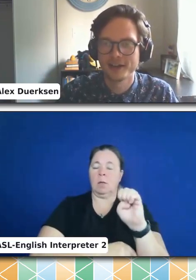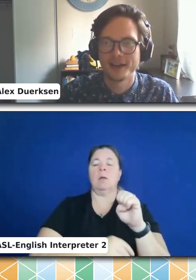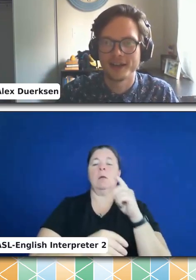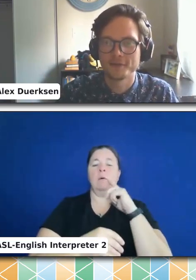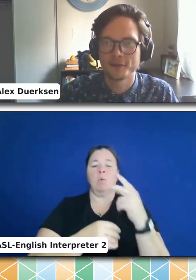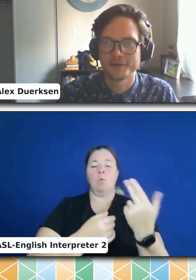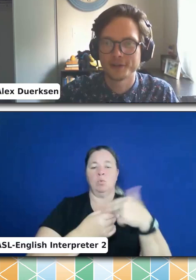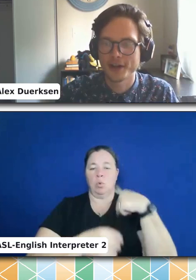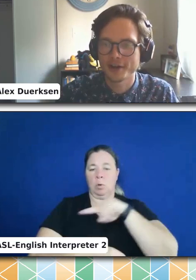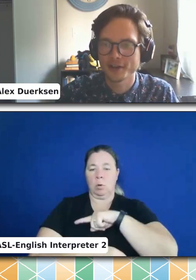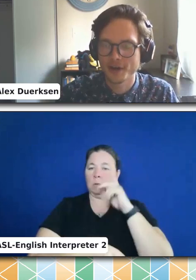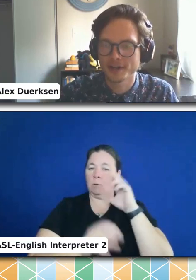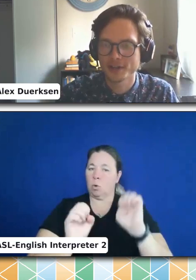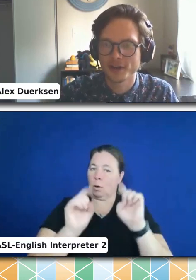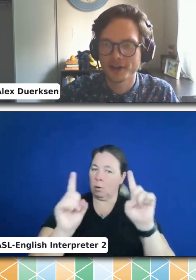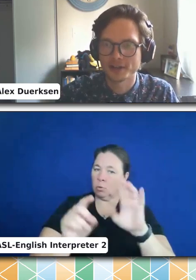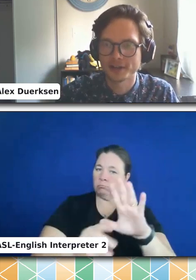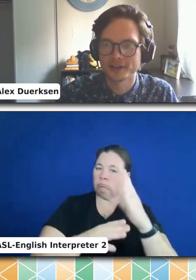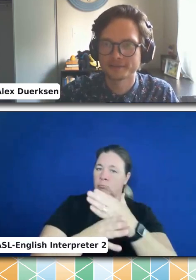Uh, and for sharing your experience and your knowledge.